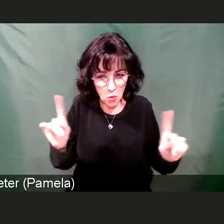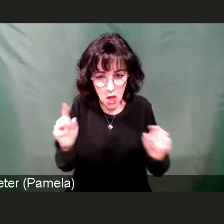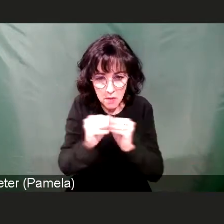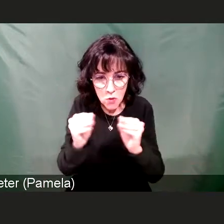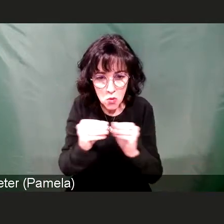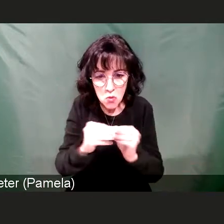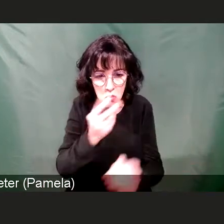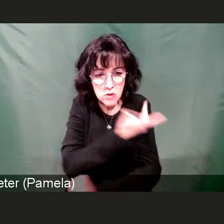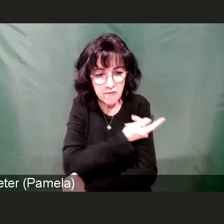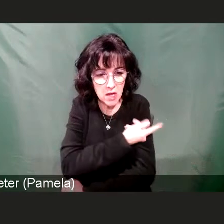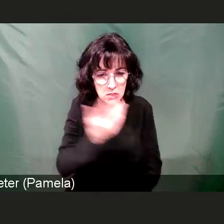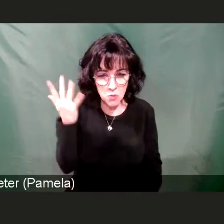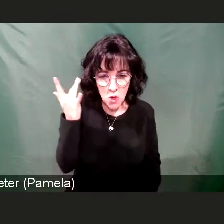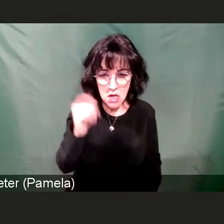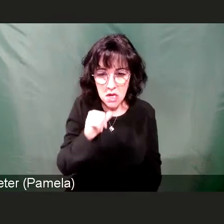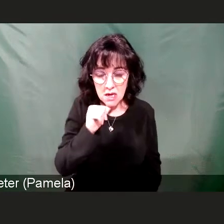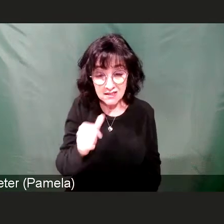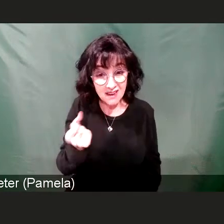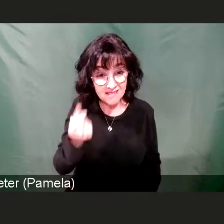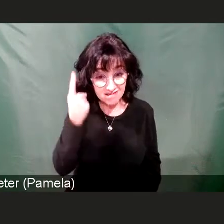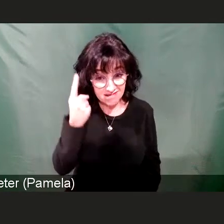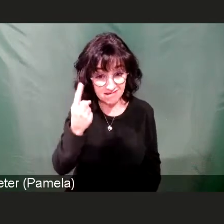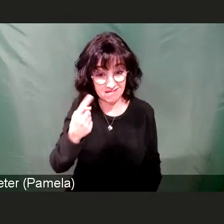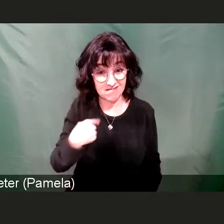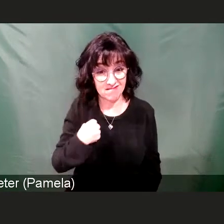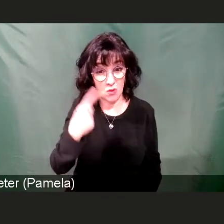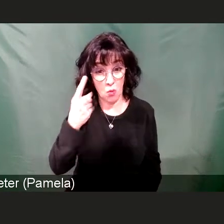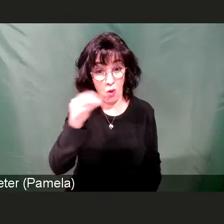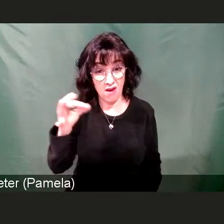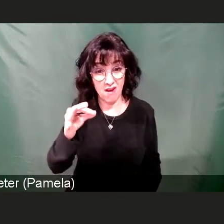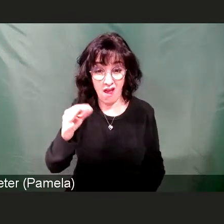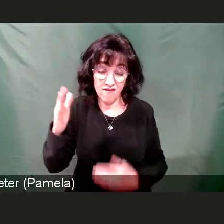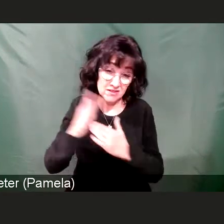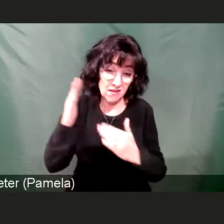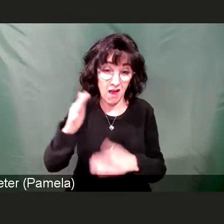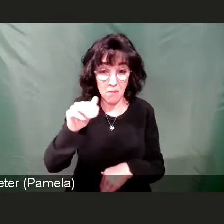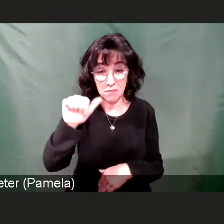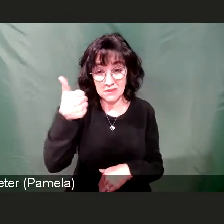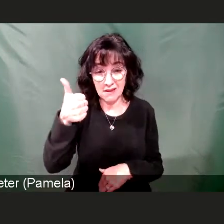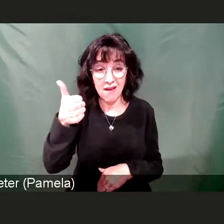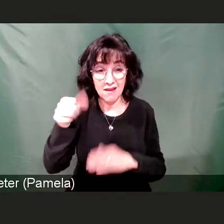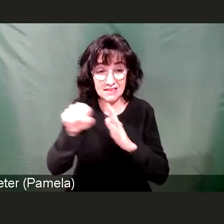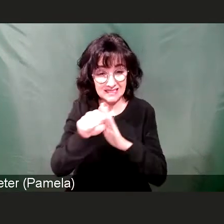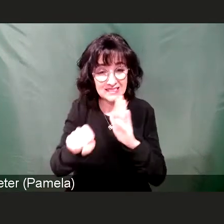to get vaccine to all the people we wanna get vaccine to. Please be patient.